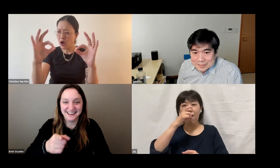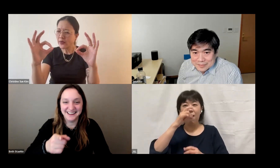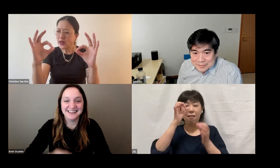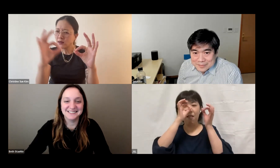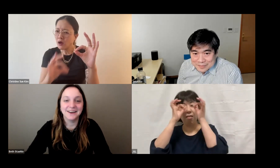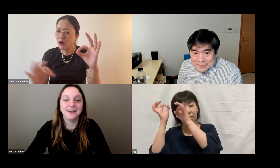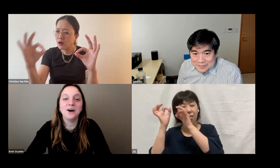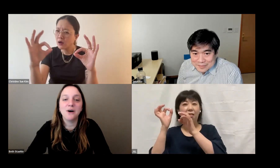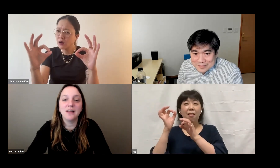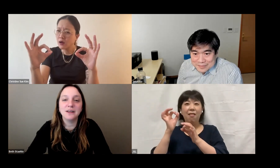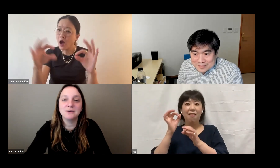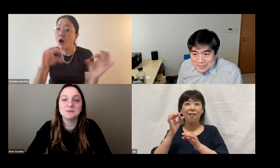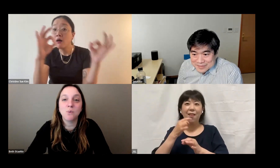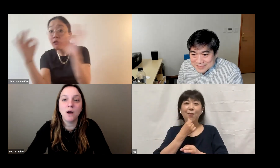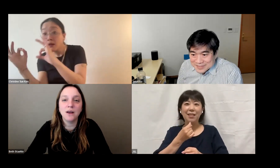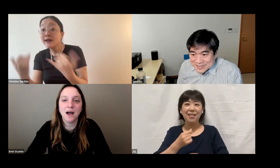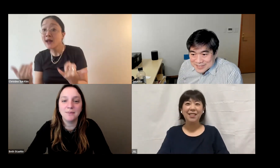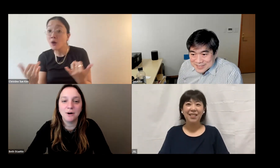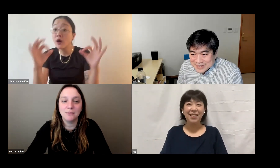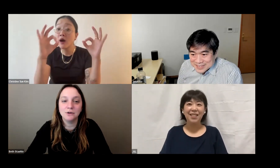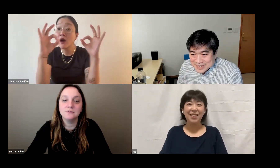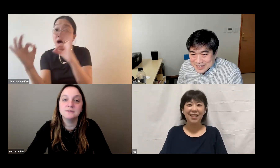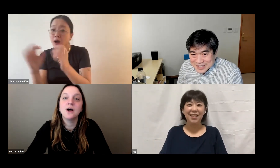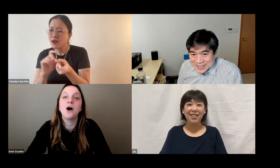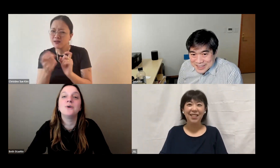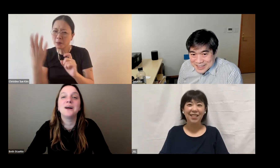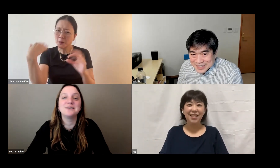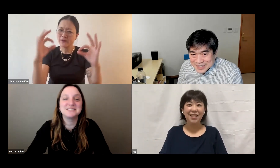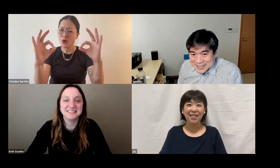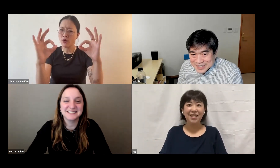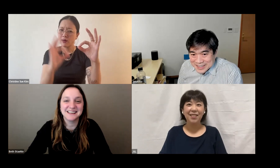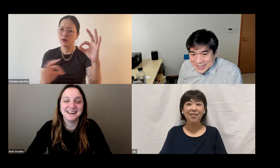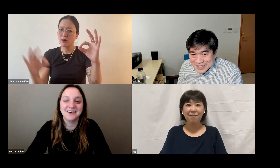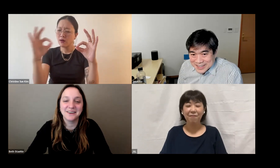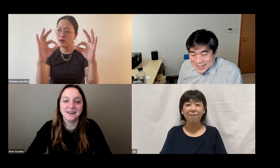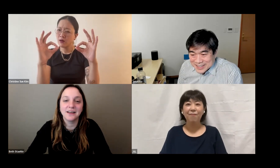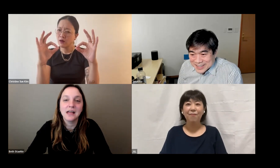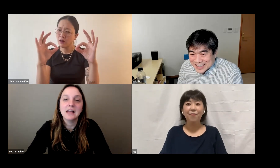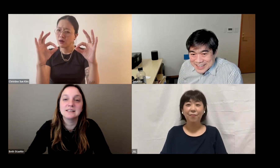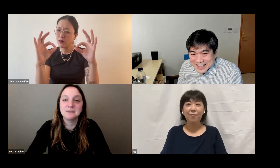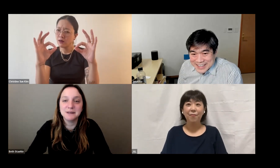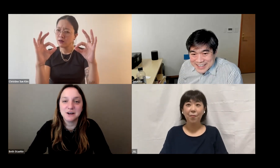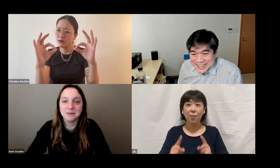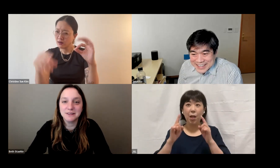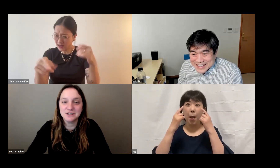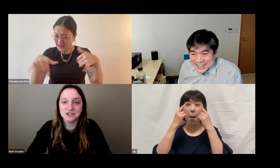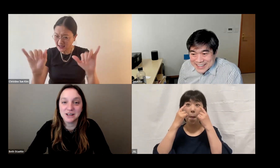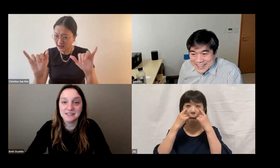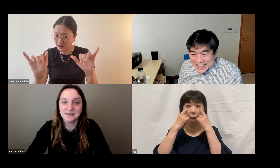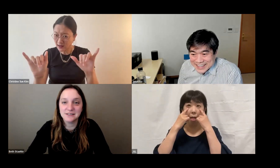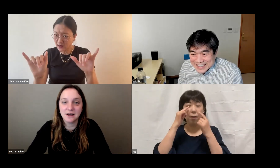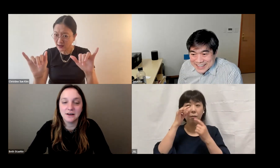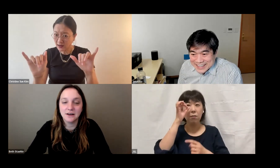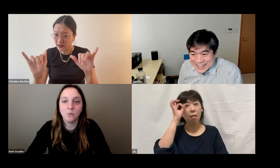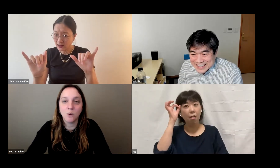I saw it! Oh, I thought it was one eyeball moves, Oh, now it's to the side. Okay, somebody taught me the JSL sign …